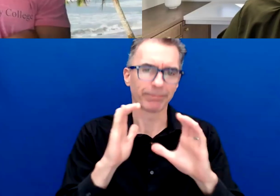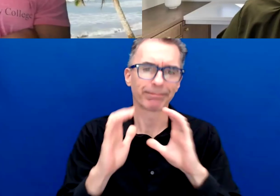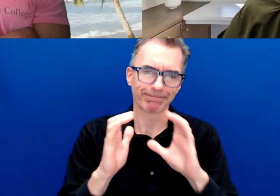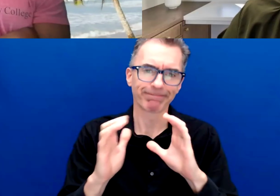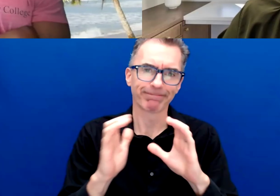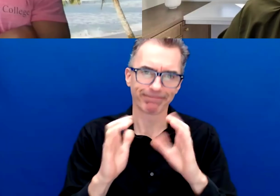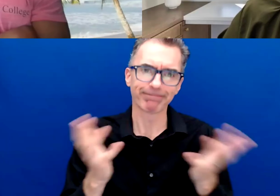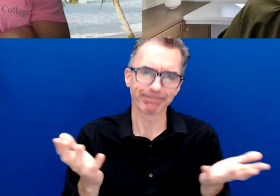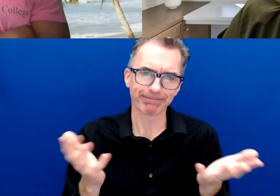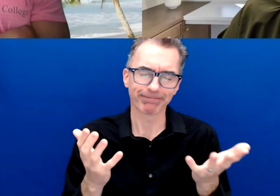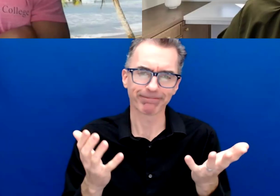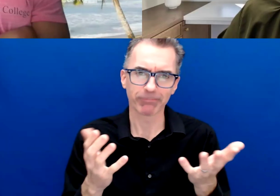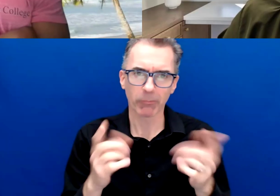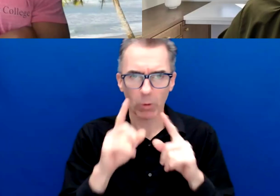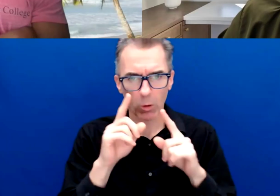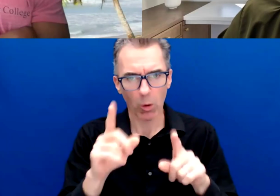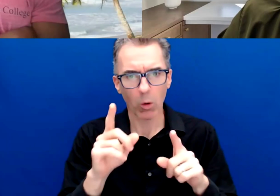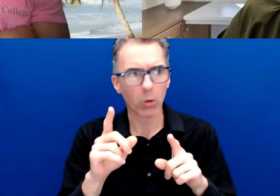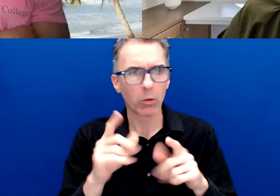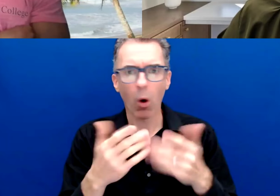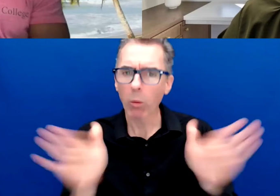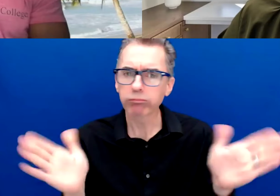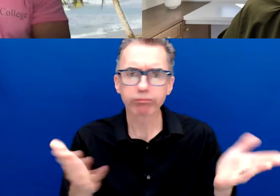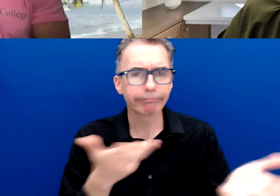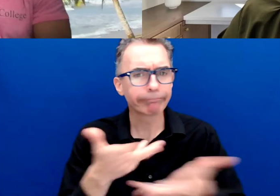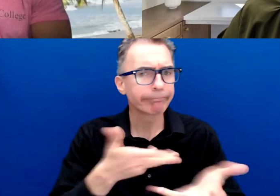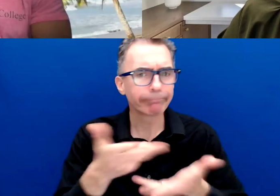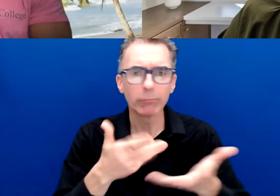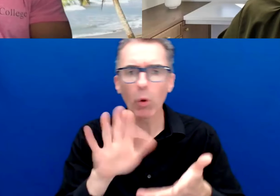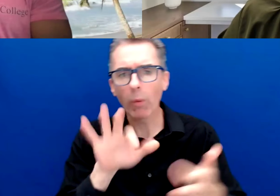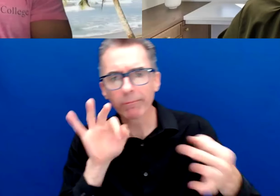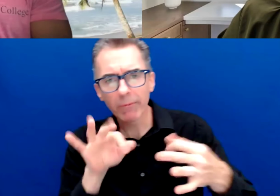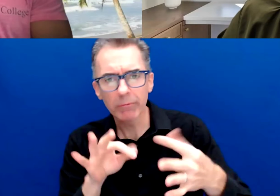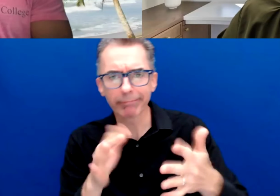have it open for your input. We want to regularly communicate with you. So,